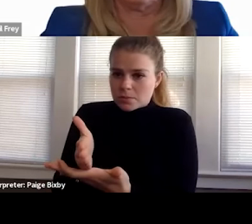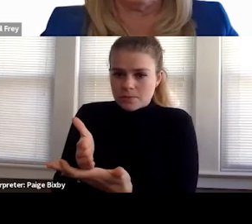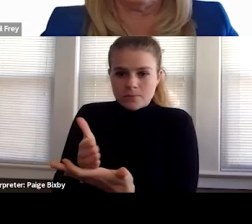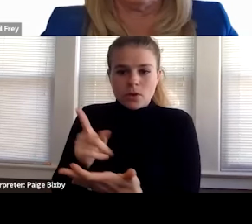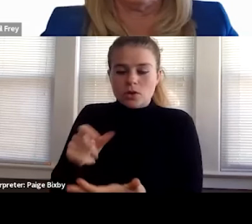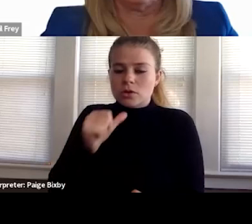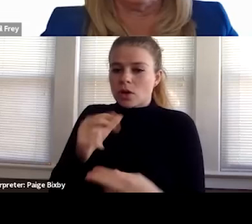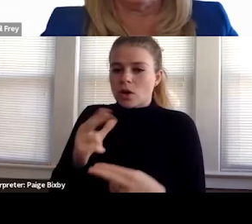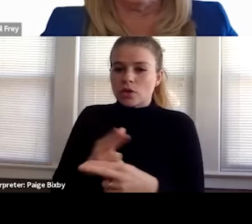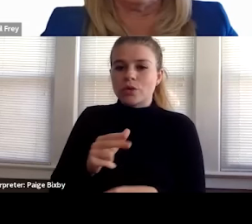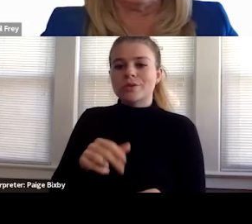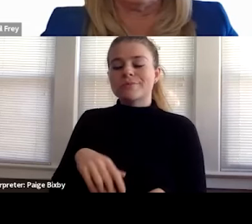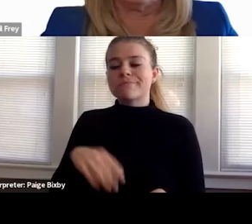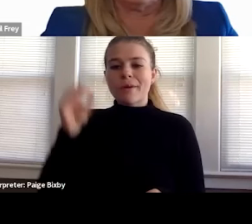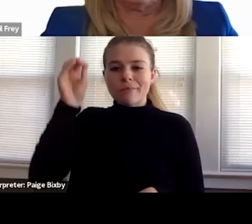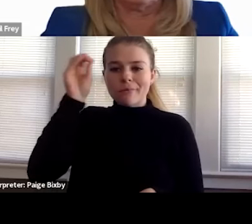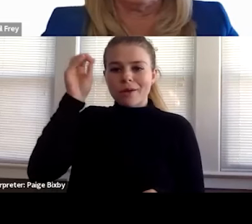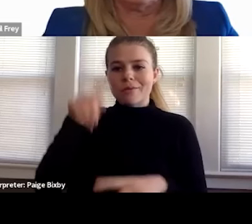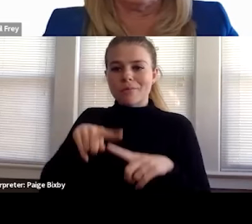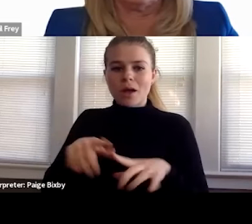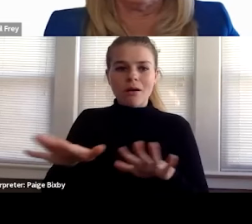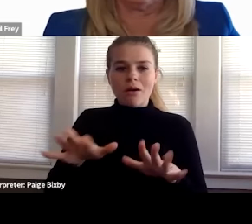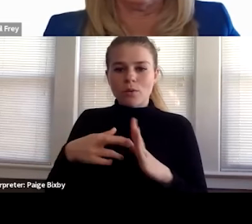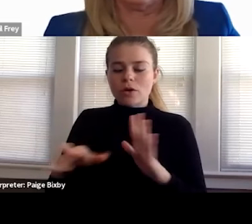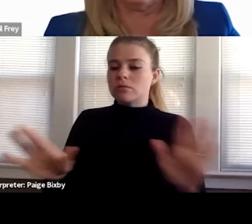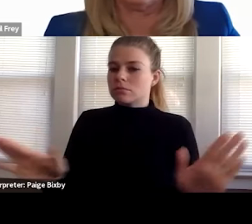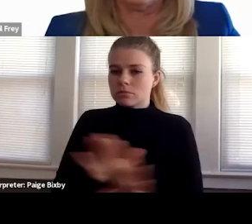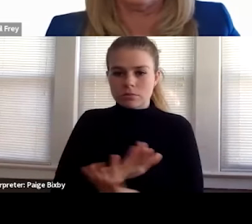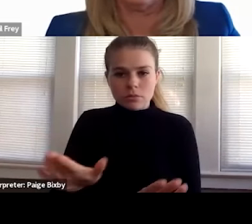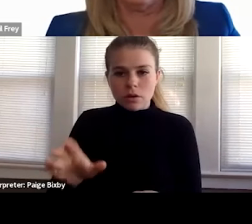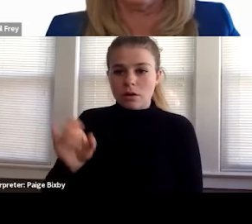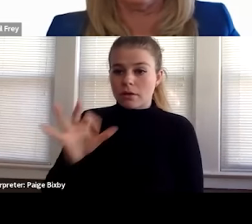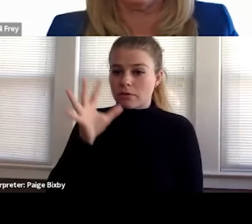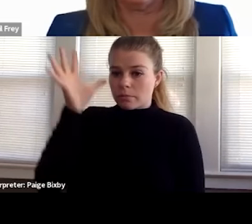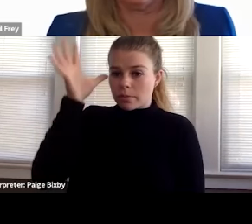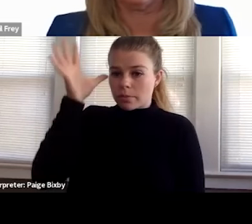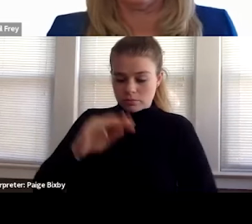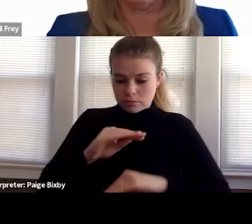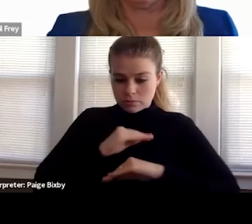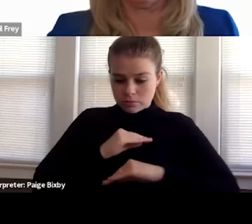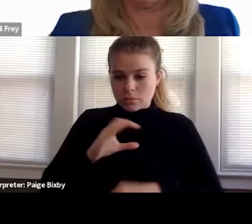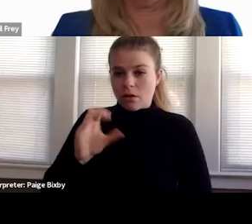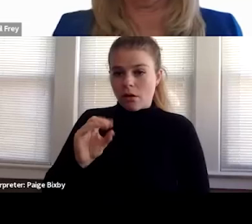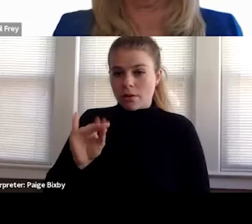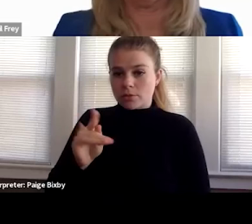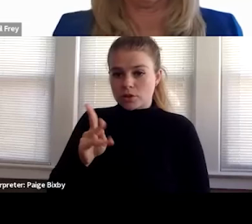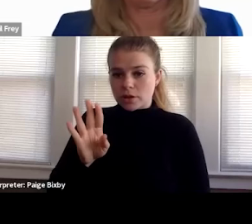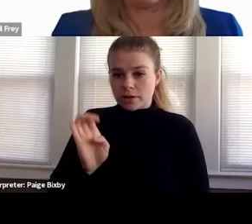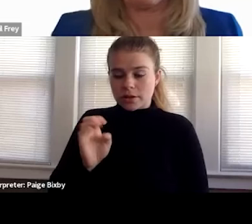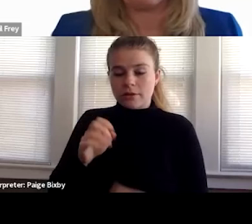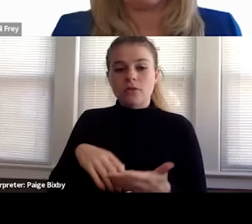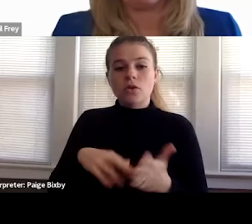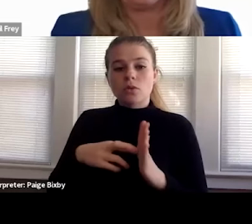in referring or admitting a parent. If a parent meets the objective enrollment criteria, they should be either referred or admitted.